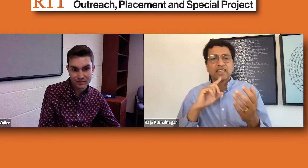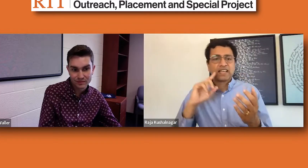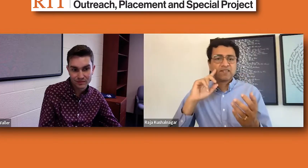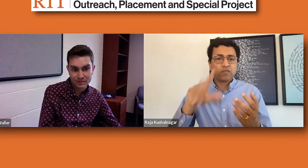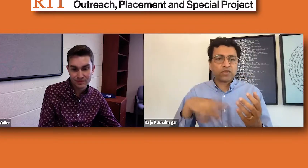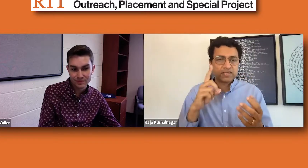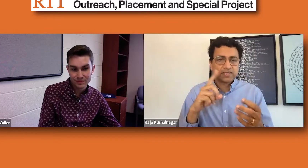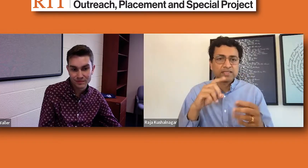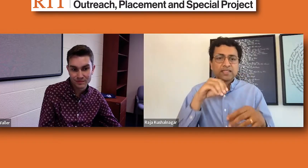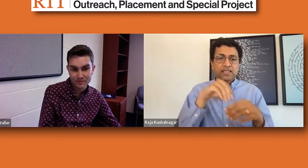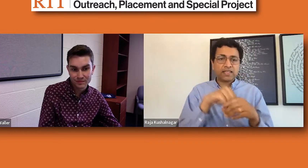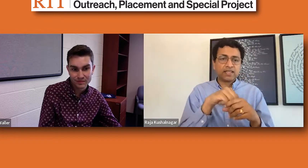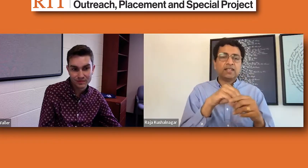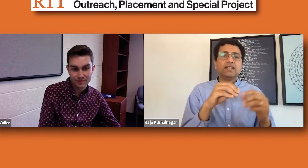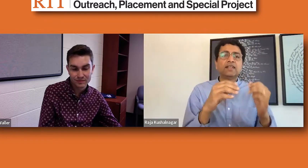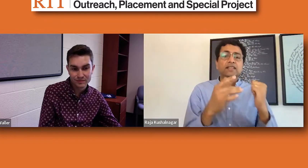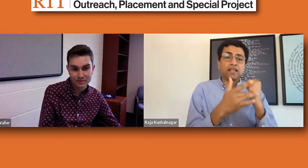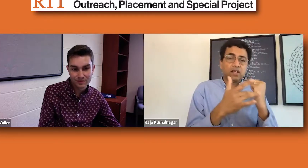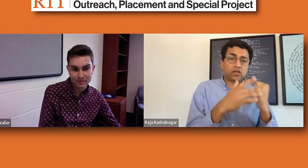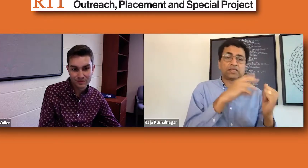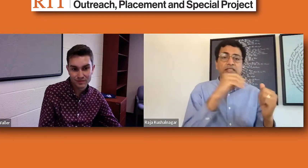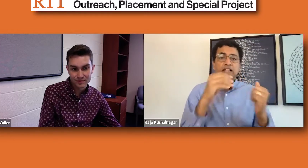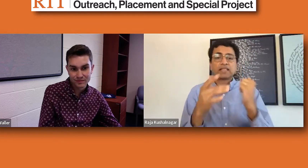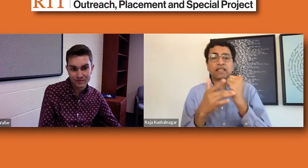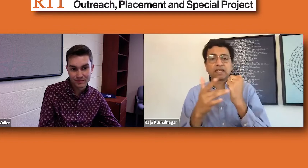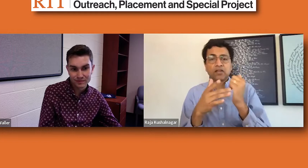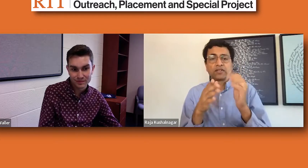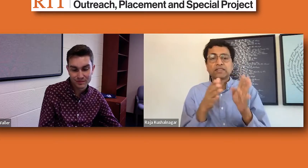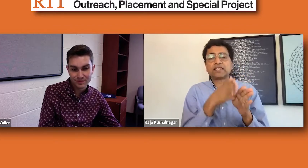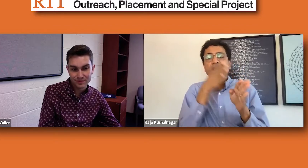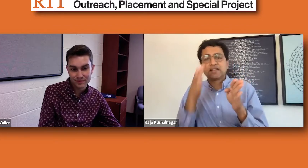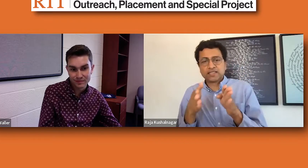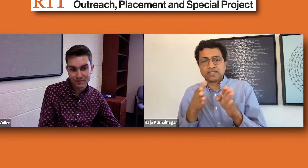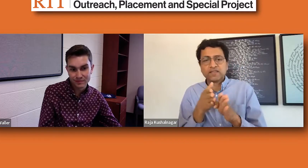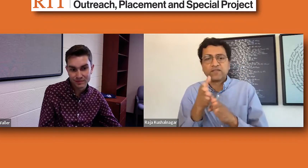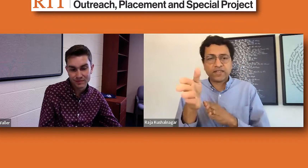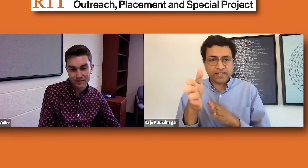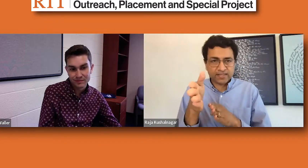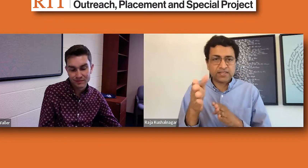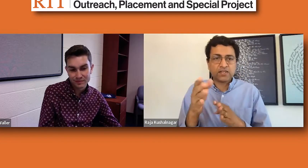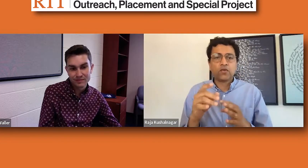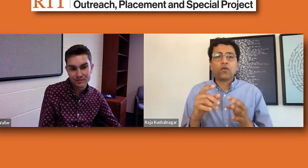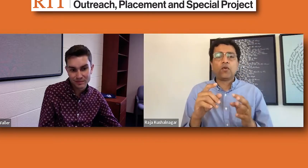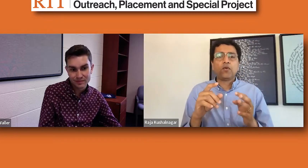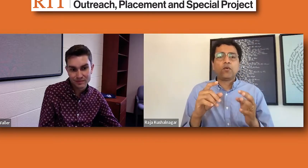in technology fields.